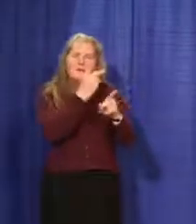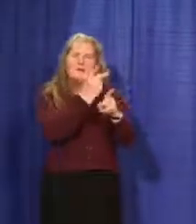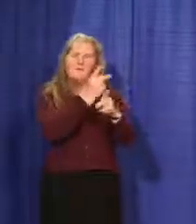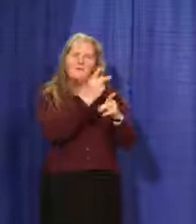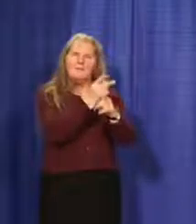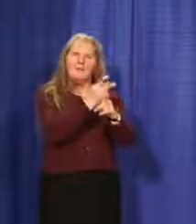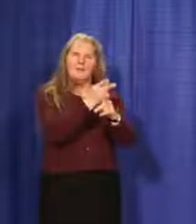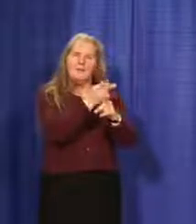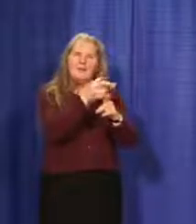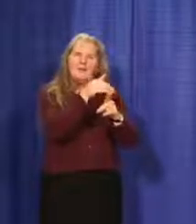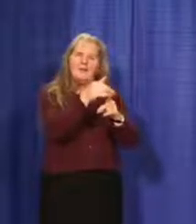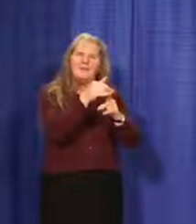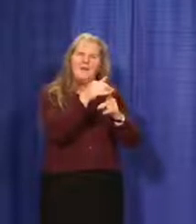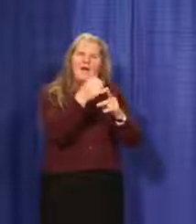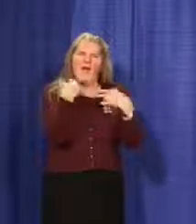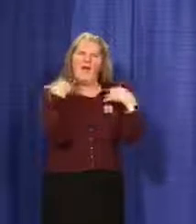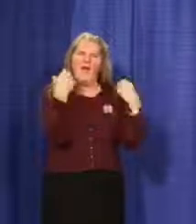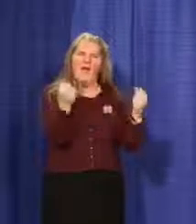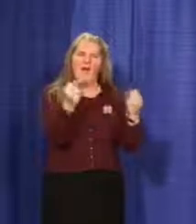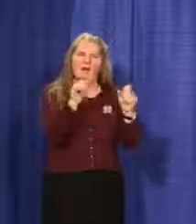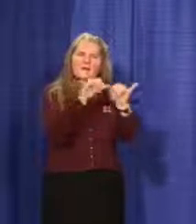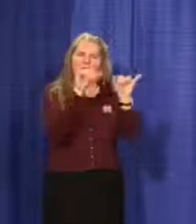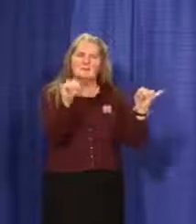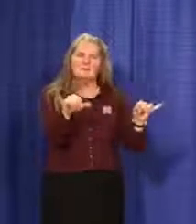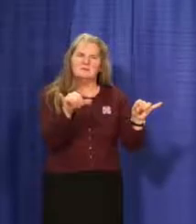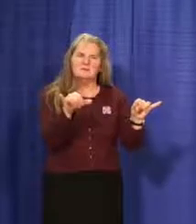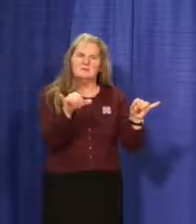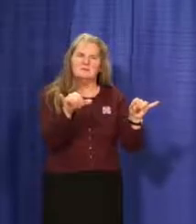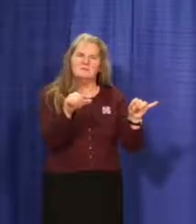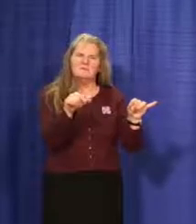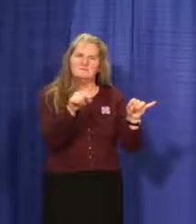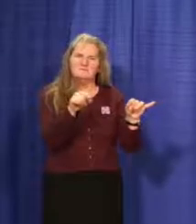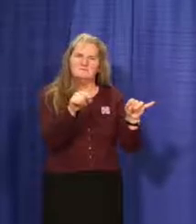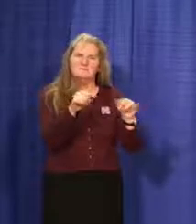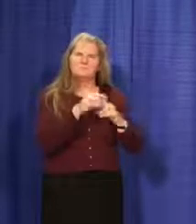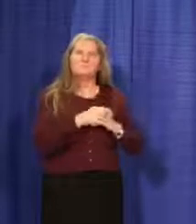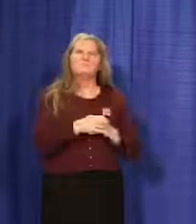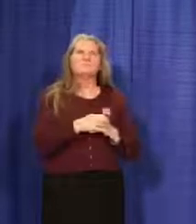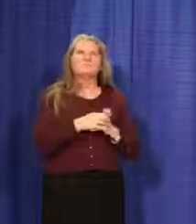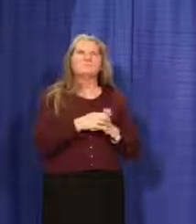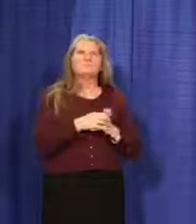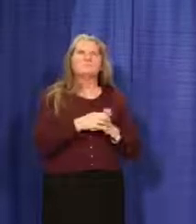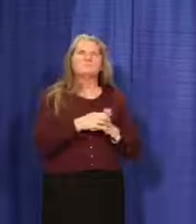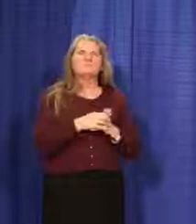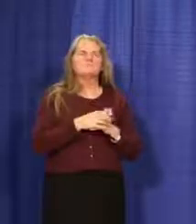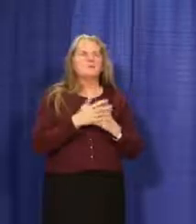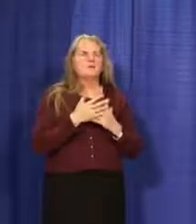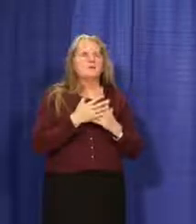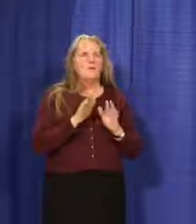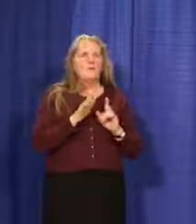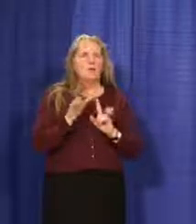protecting those areas where we really do not want to see the impact of a potential